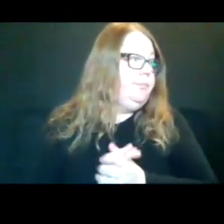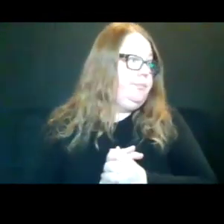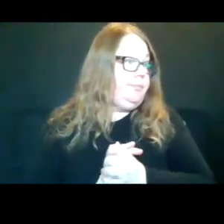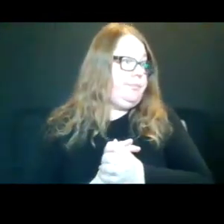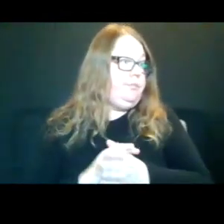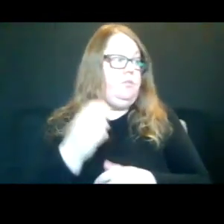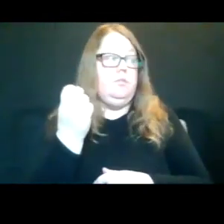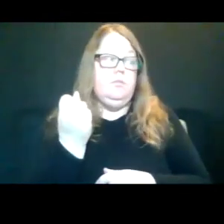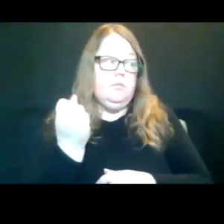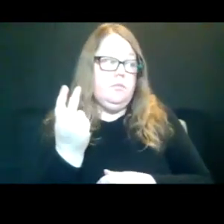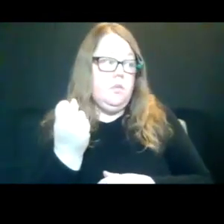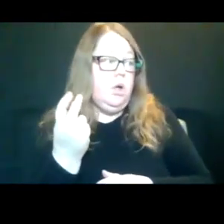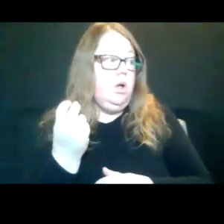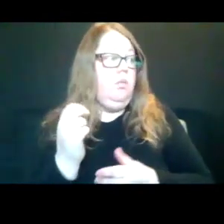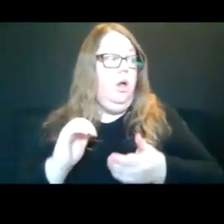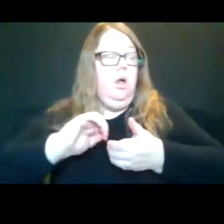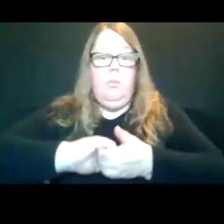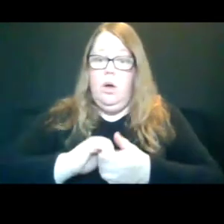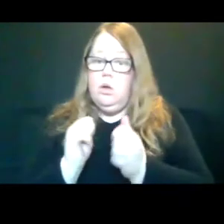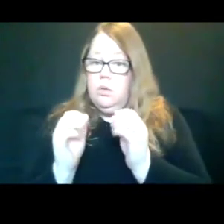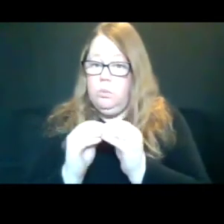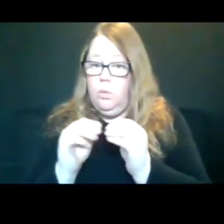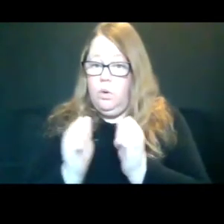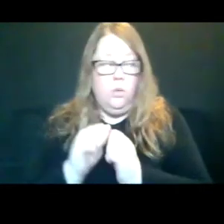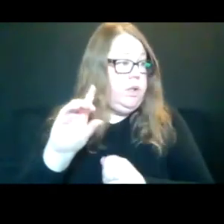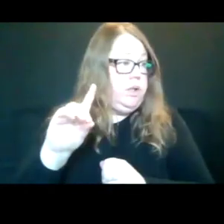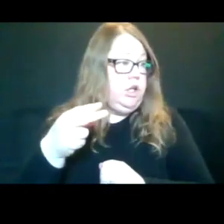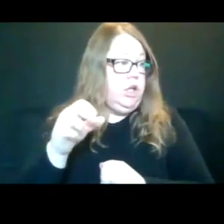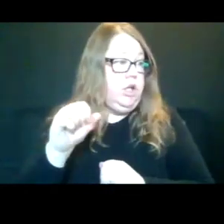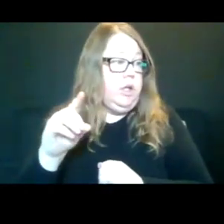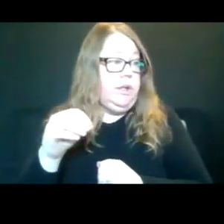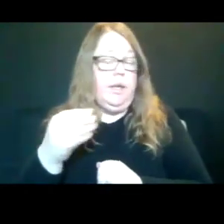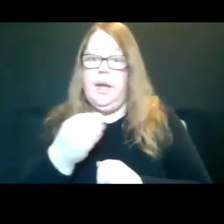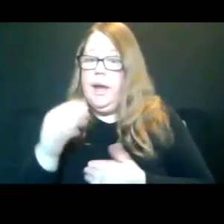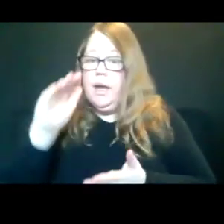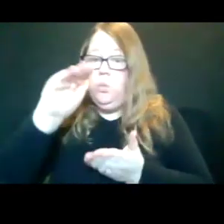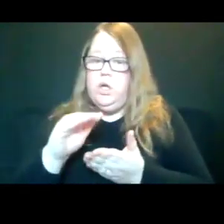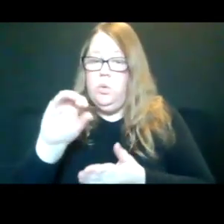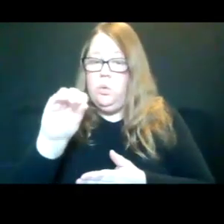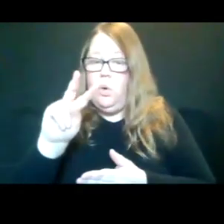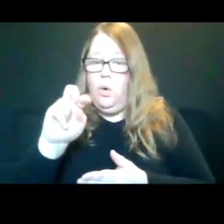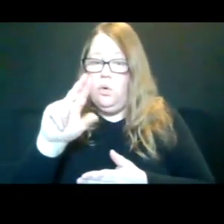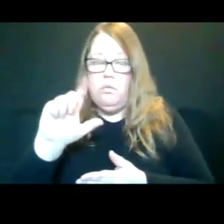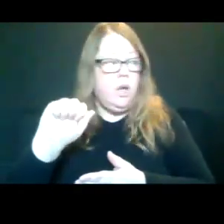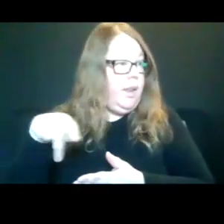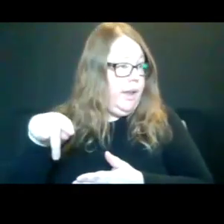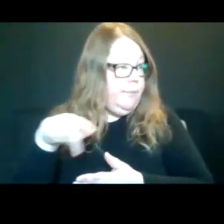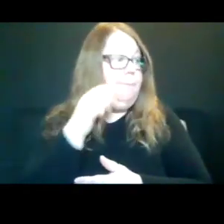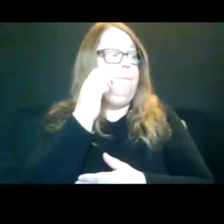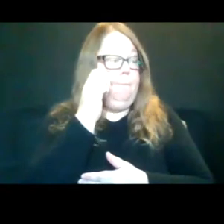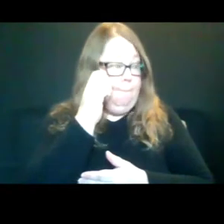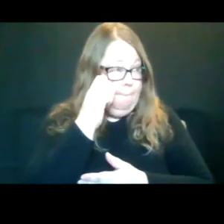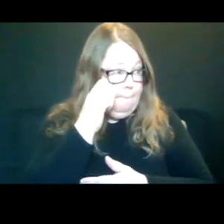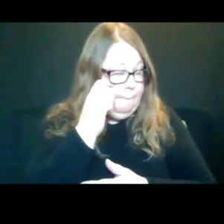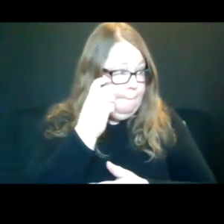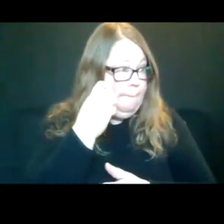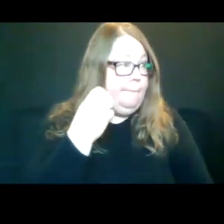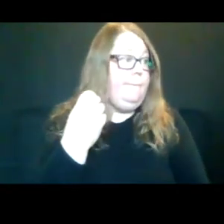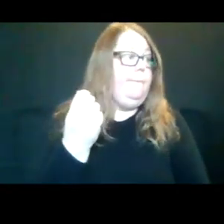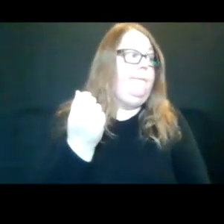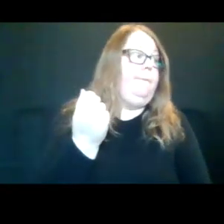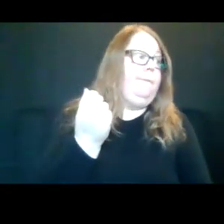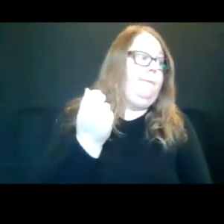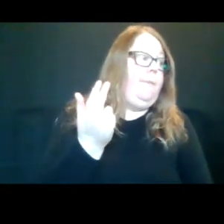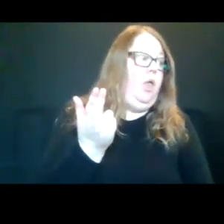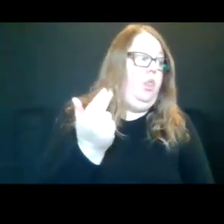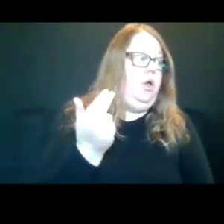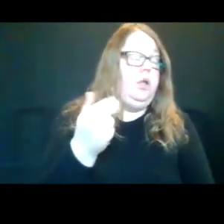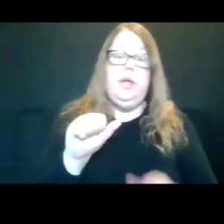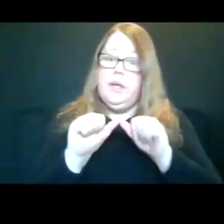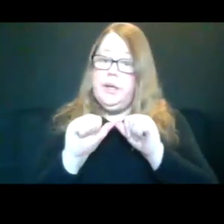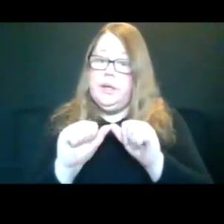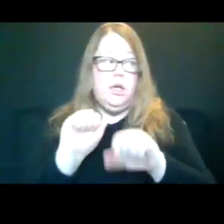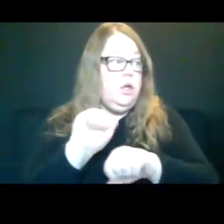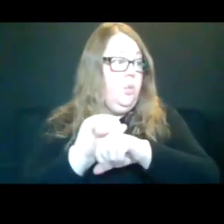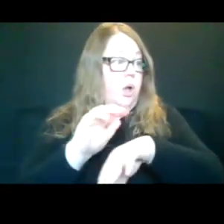• Partner more with DHHSD and reduce overlap • Continue work on education, including